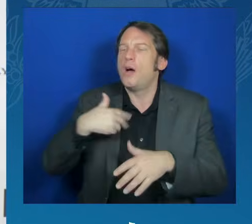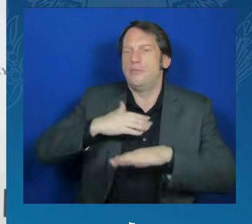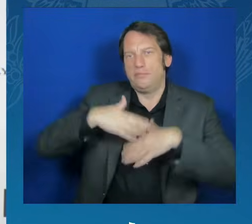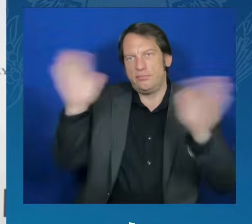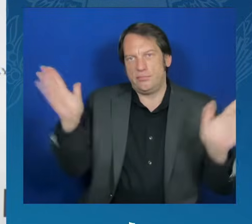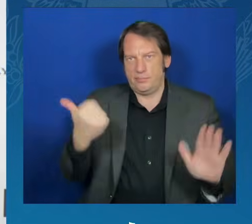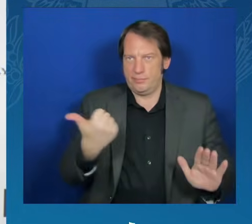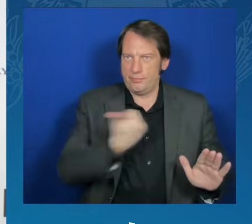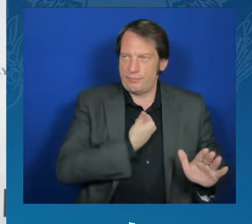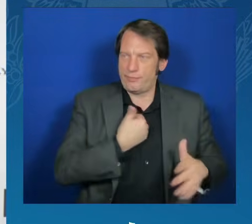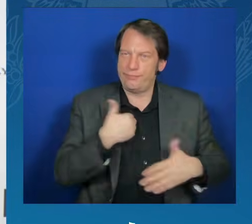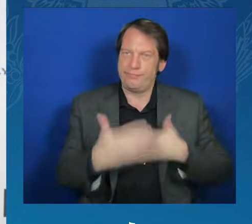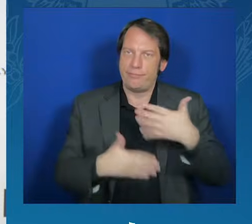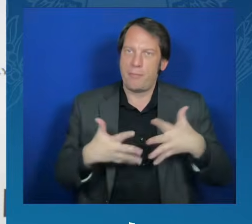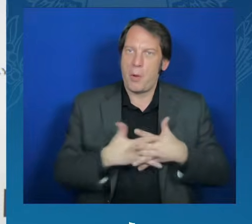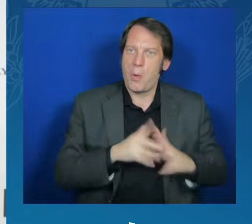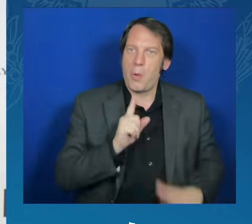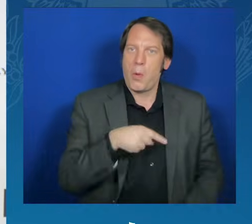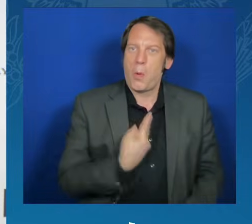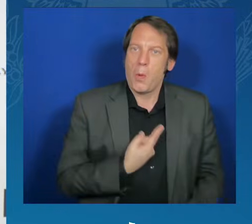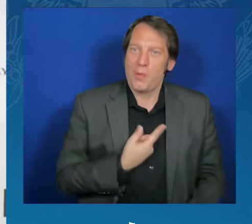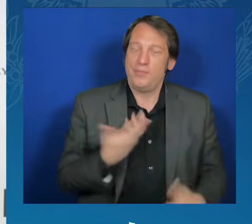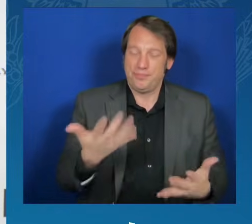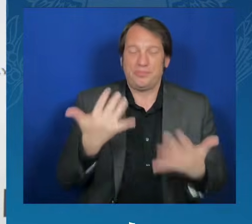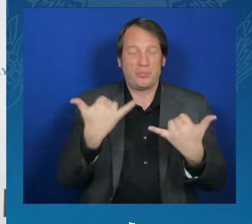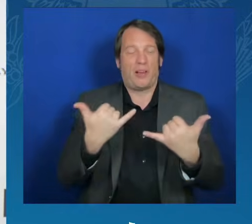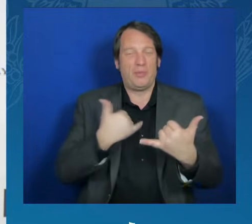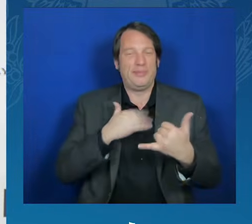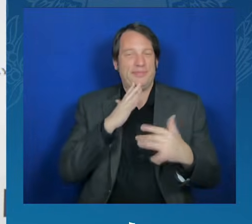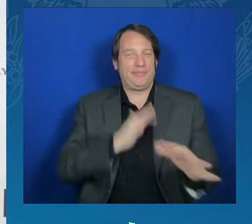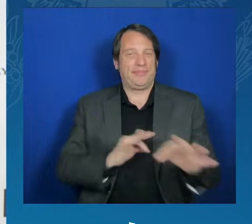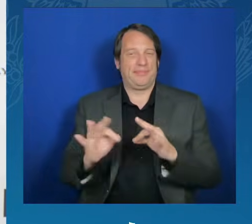answer these questions, with full knowledge